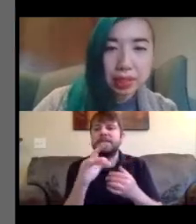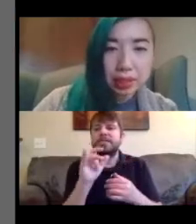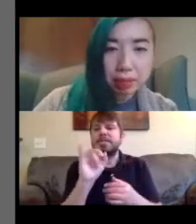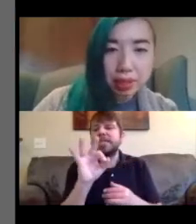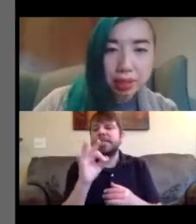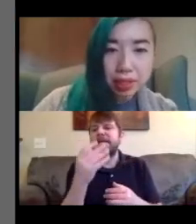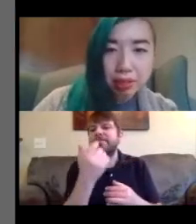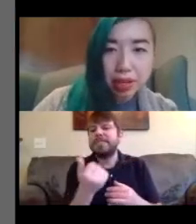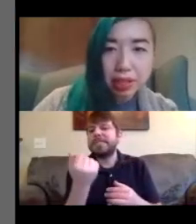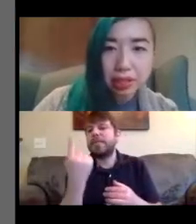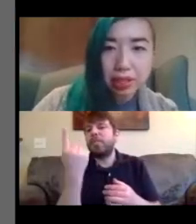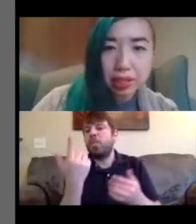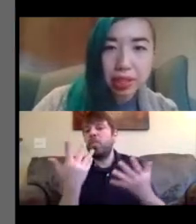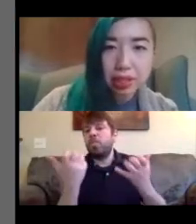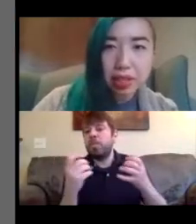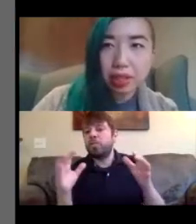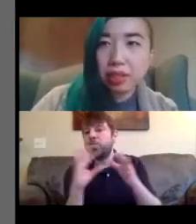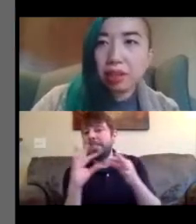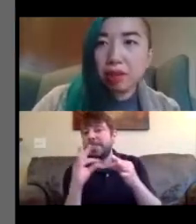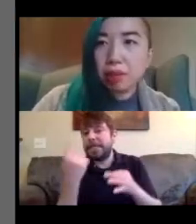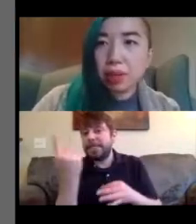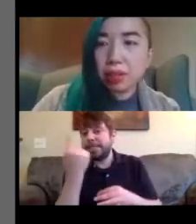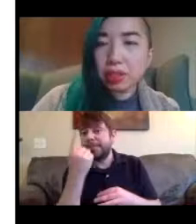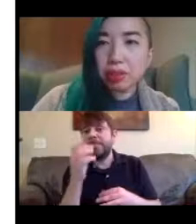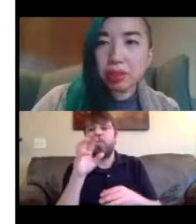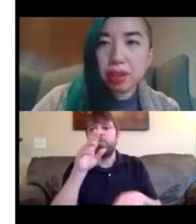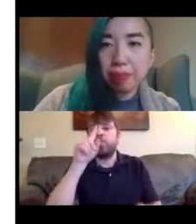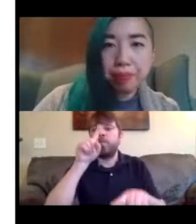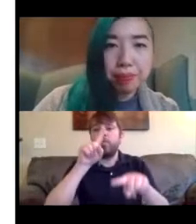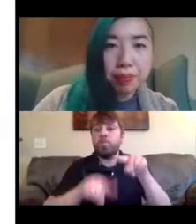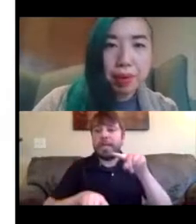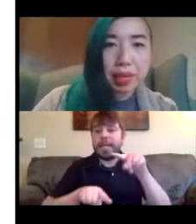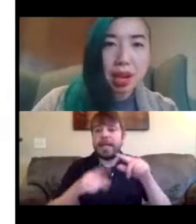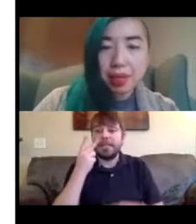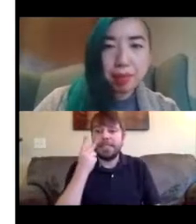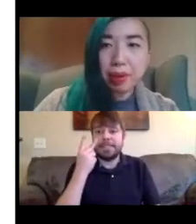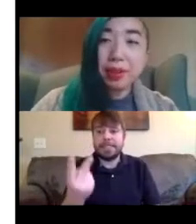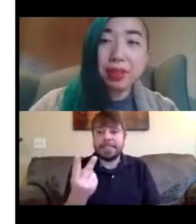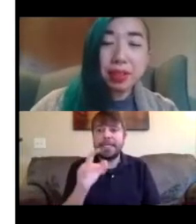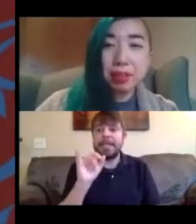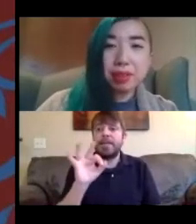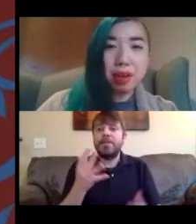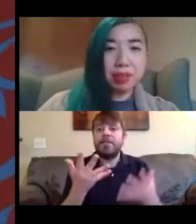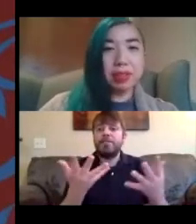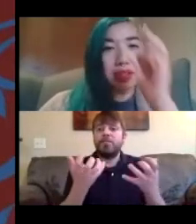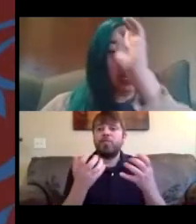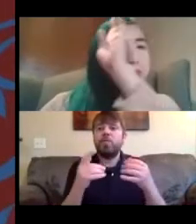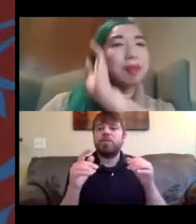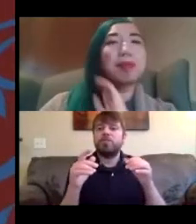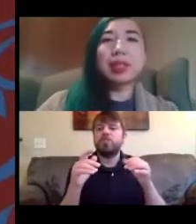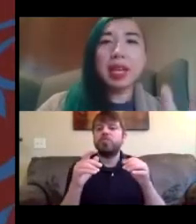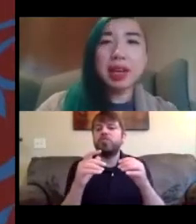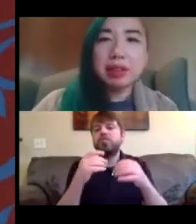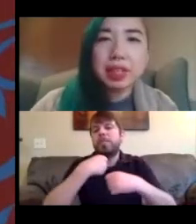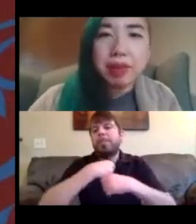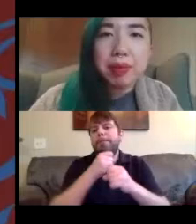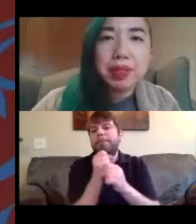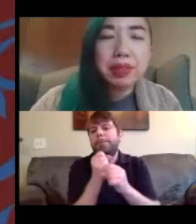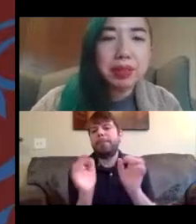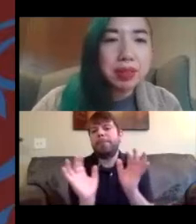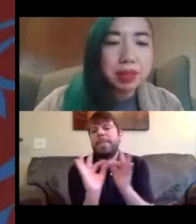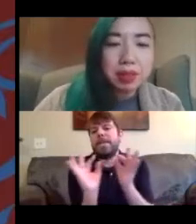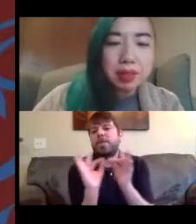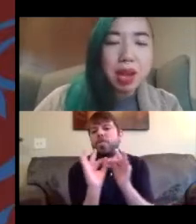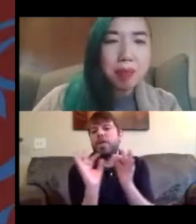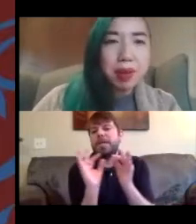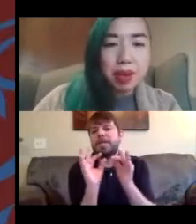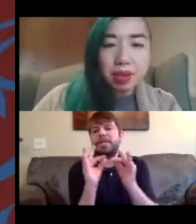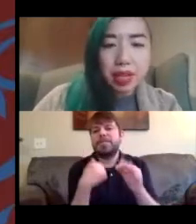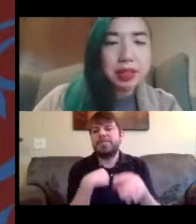something or can't see and want to make a comment about anything throughout. Because I can't see